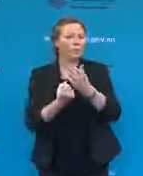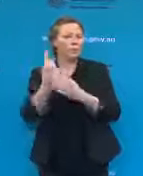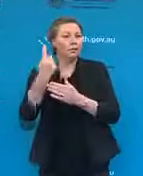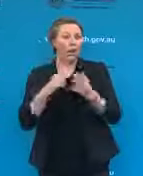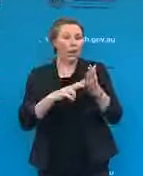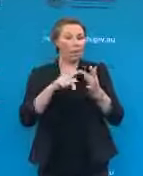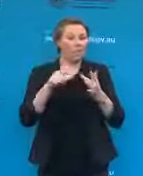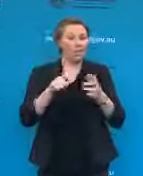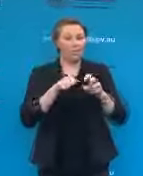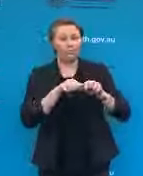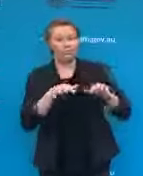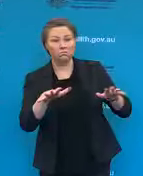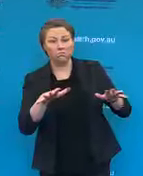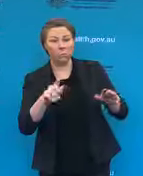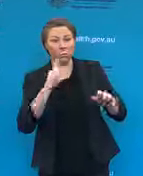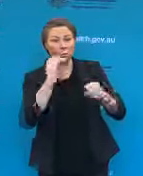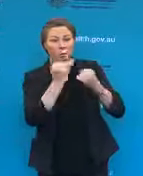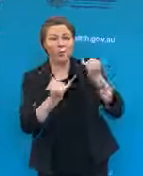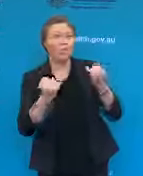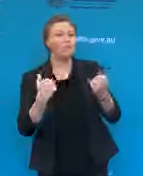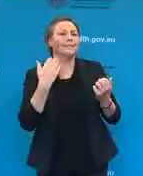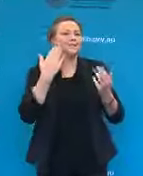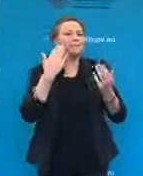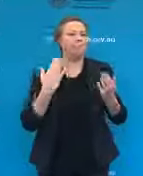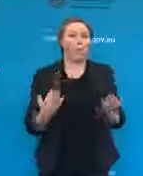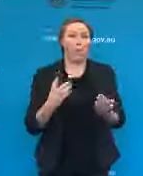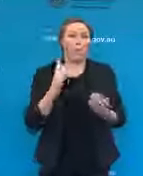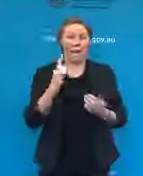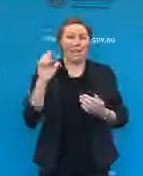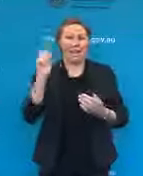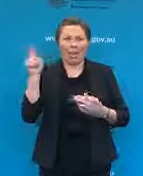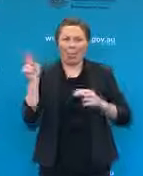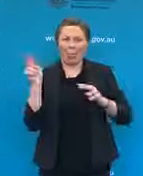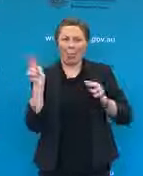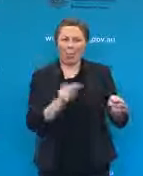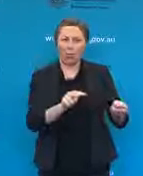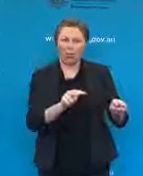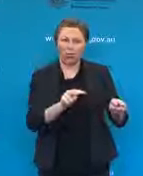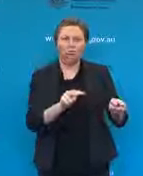but they are throwing every resource at this. Their public health response is